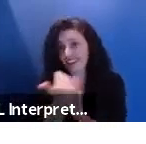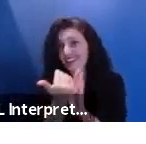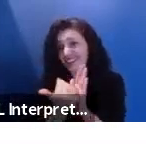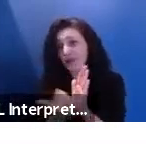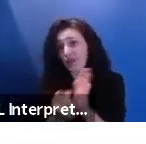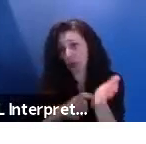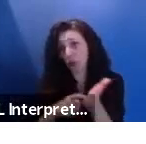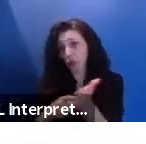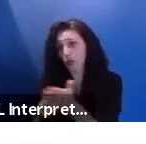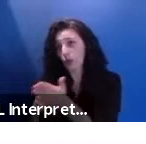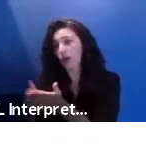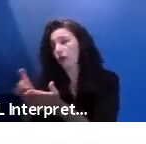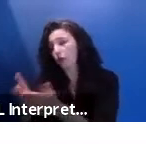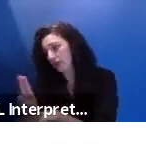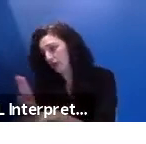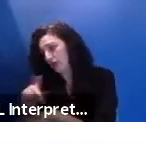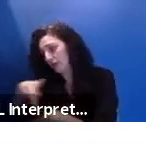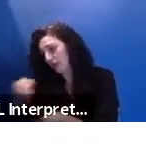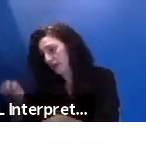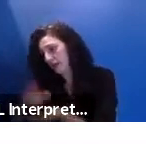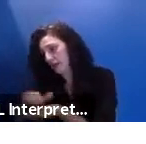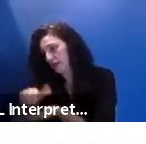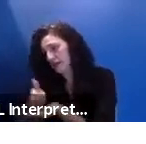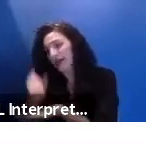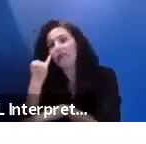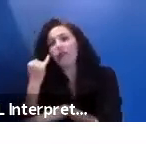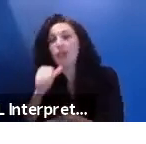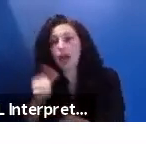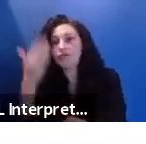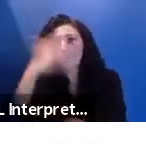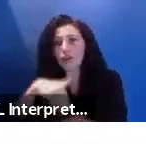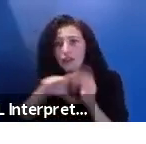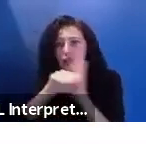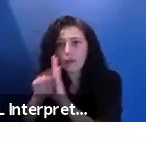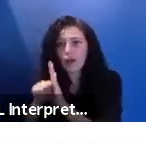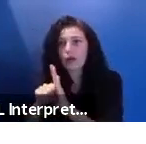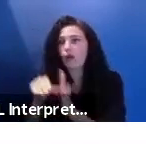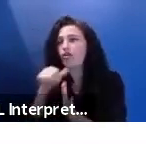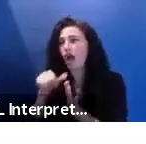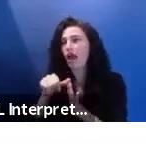You're required to wear a mask on set whenever you're not on camera or having your makeup or hair done or something that would prevent you from